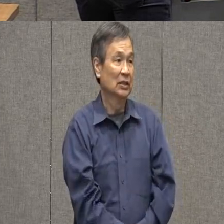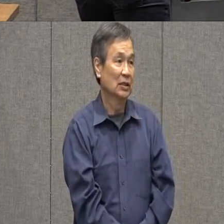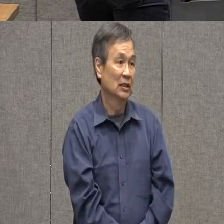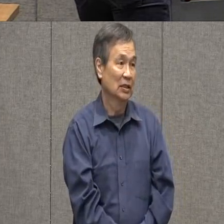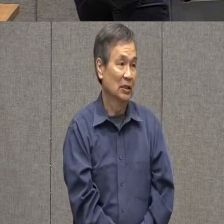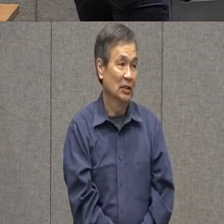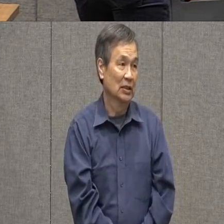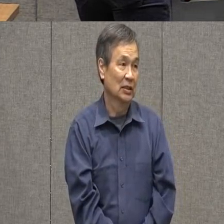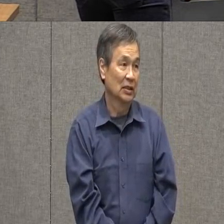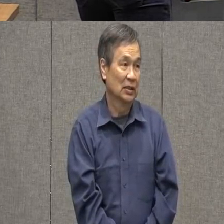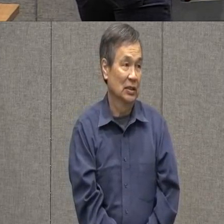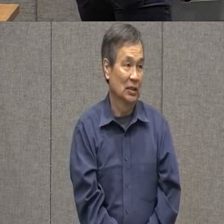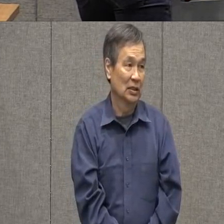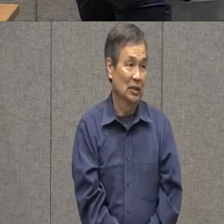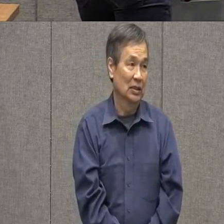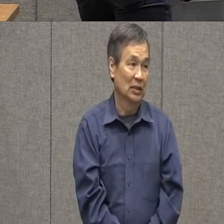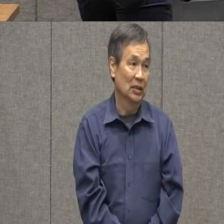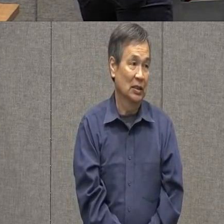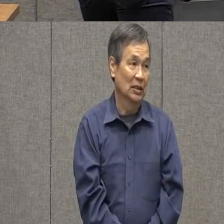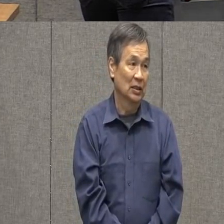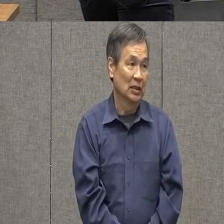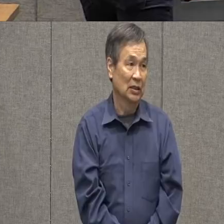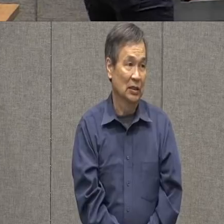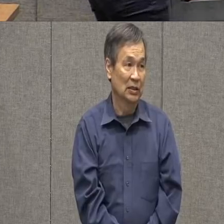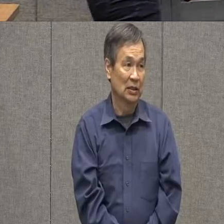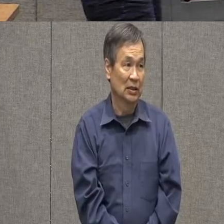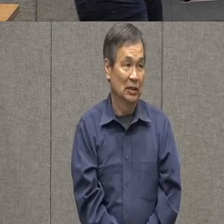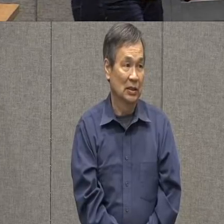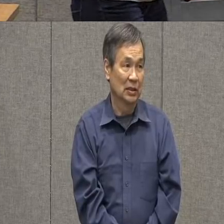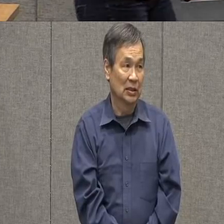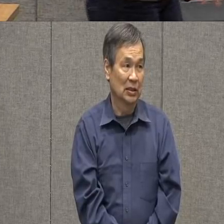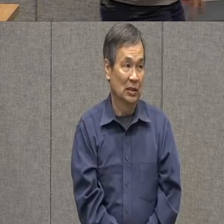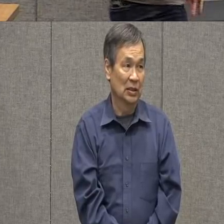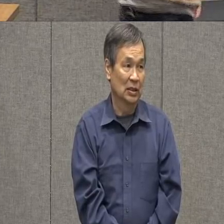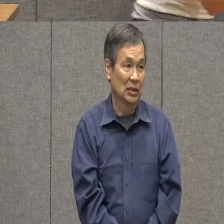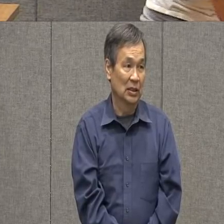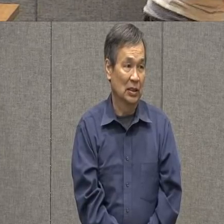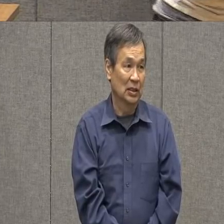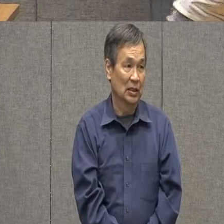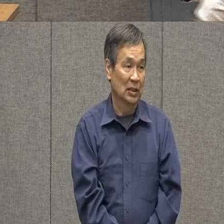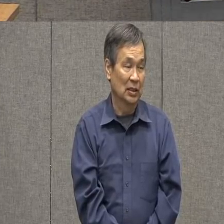Look, I can make my lines more curvy anyways just to make it look more interesting.